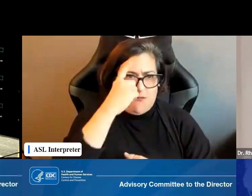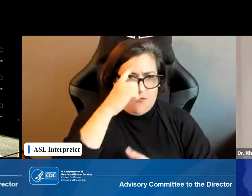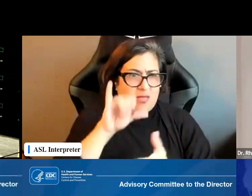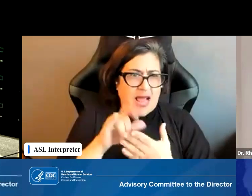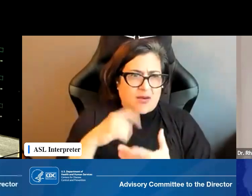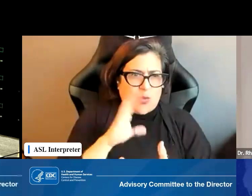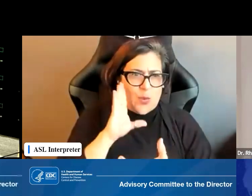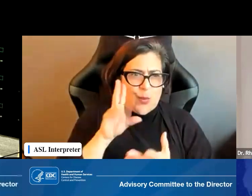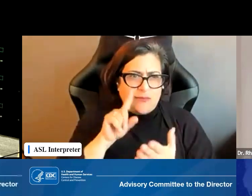Octavio, any comments?